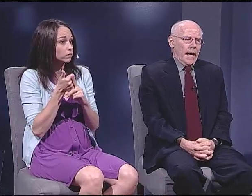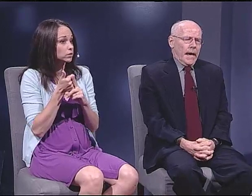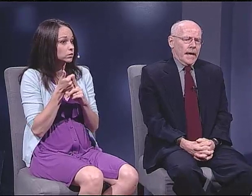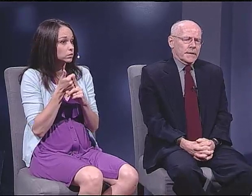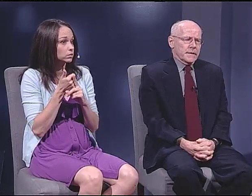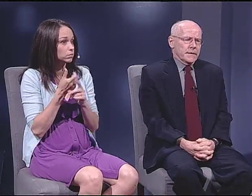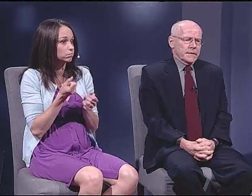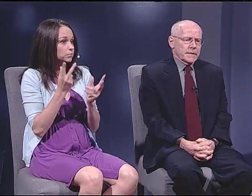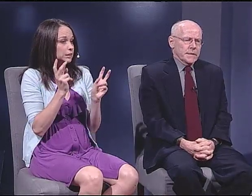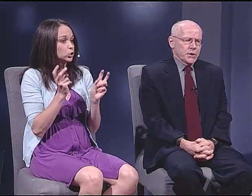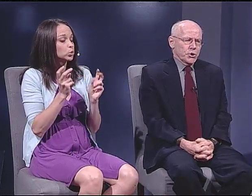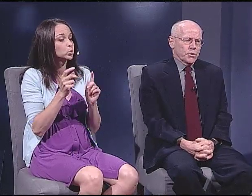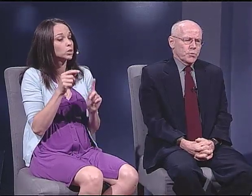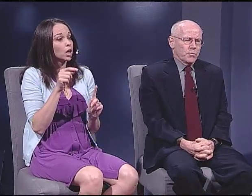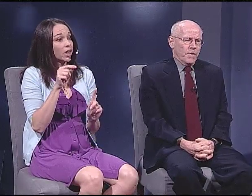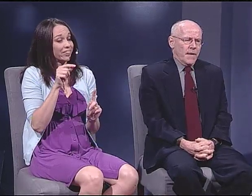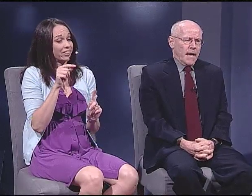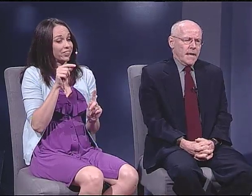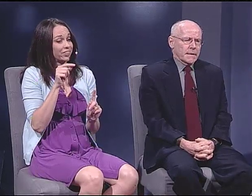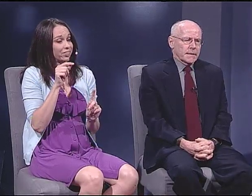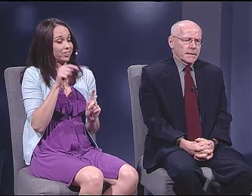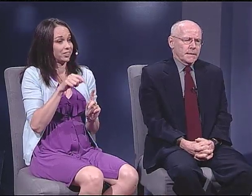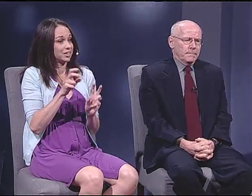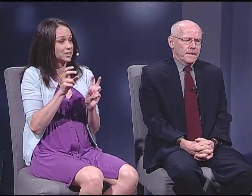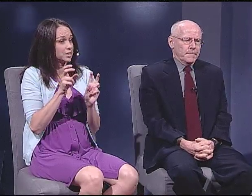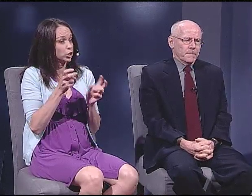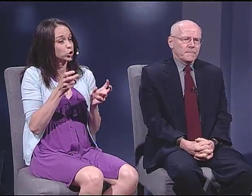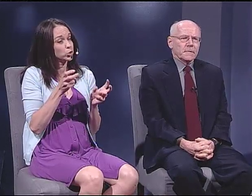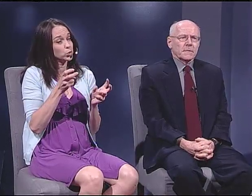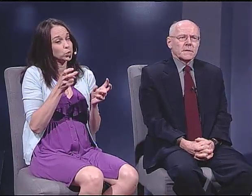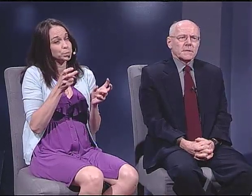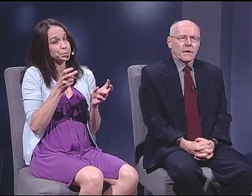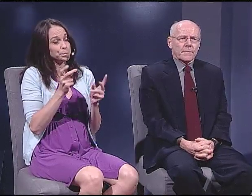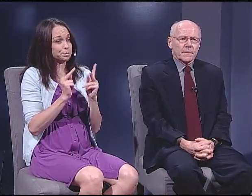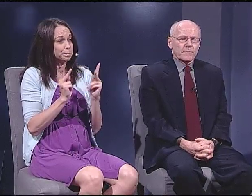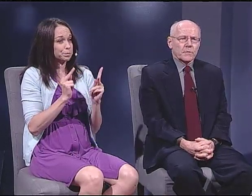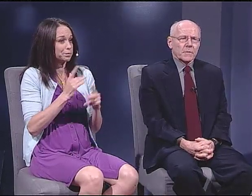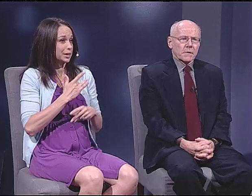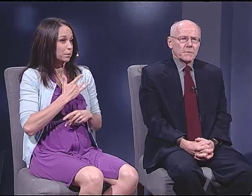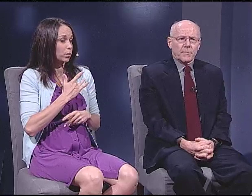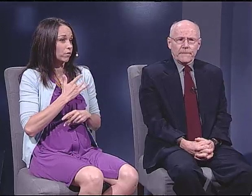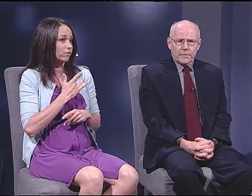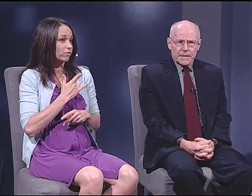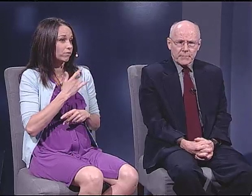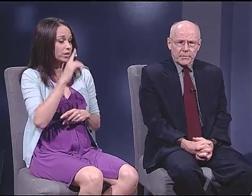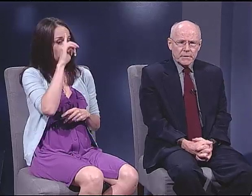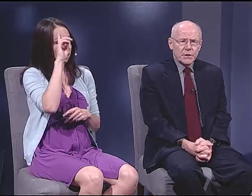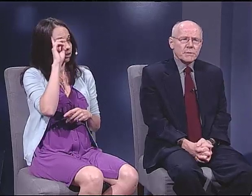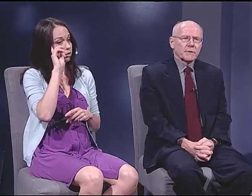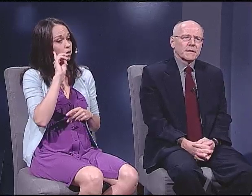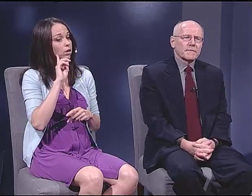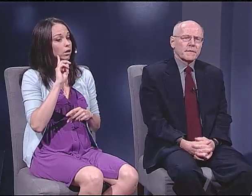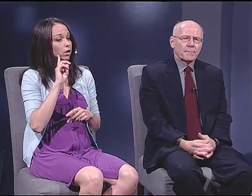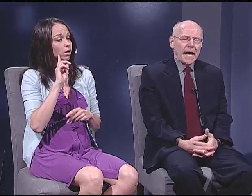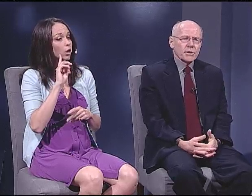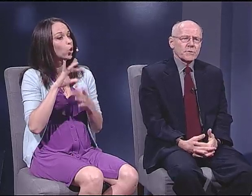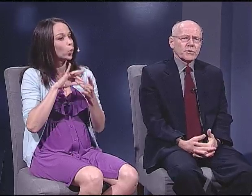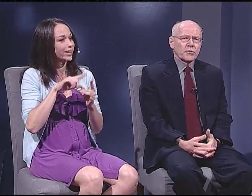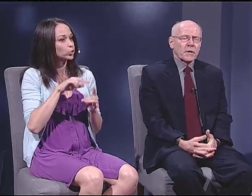And this is an issue that people feel is often informed also by, for example, their religious beliefs, and their passions are strong.